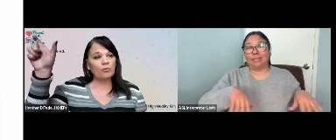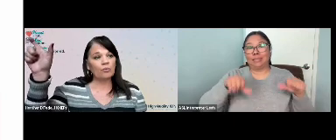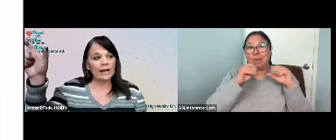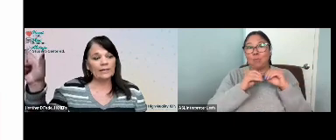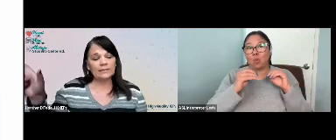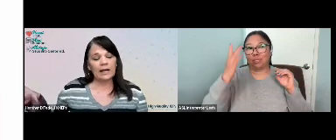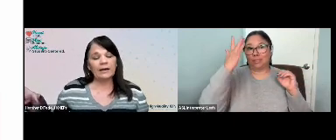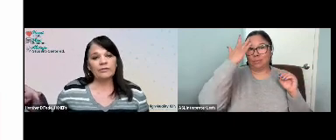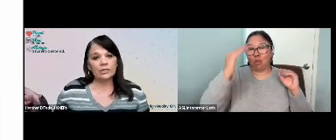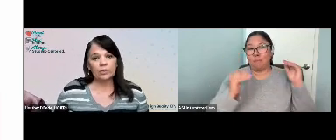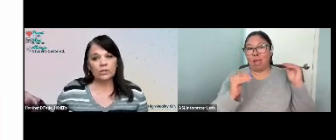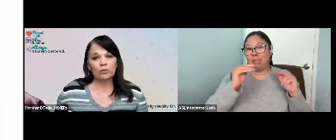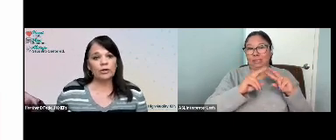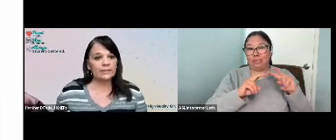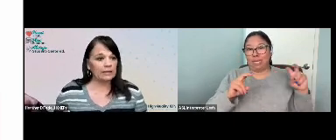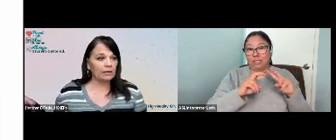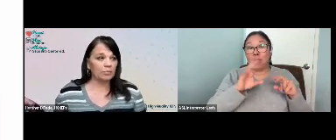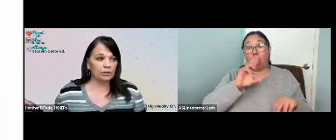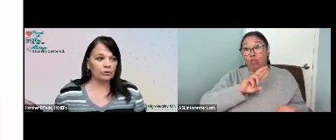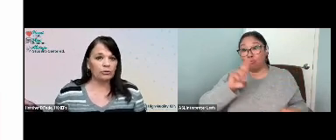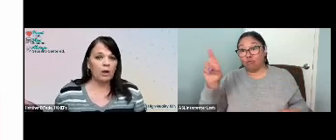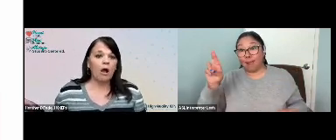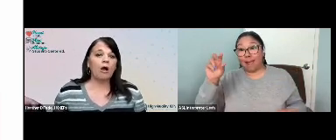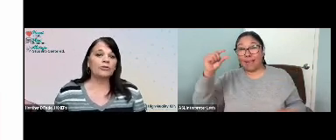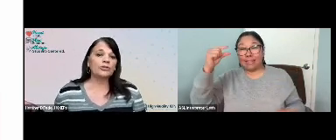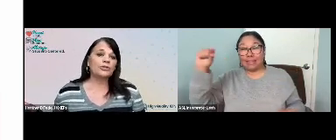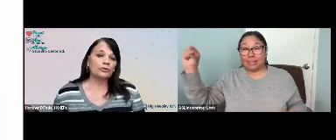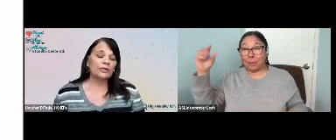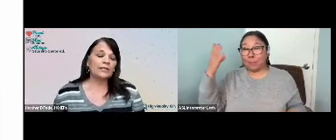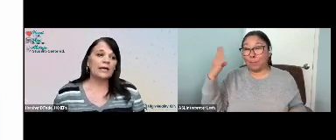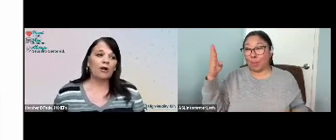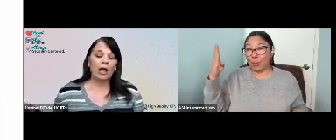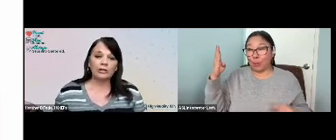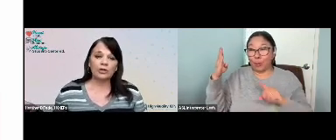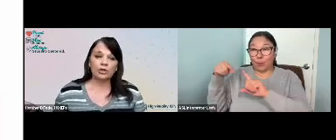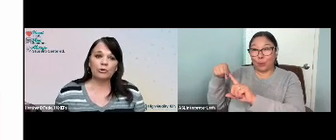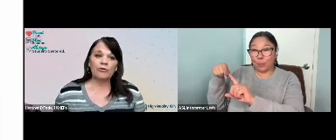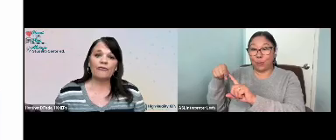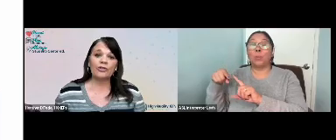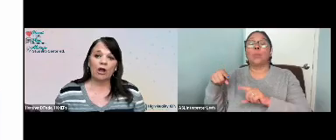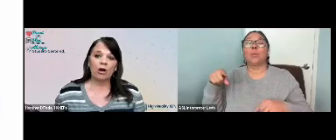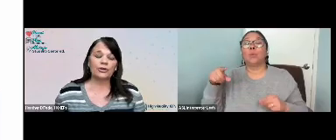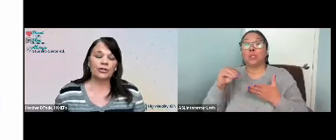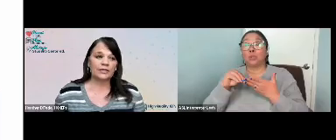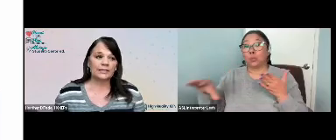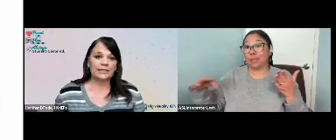on the right side of this resource in the blue are the students that are eligible for the alternate